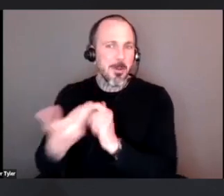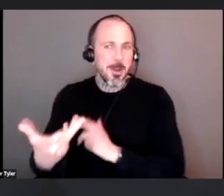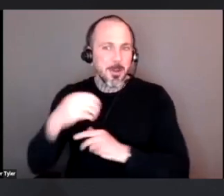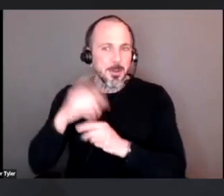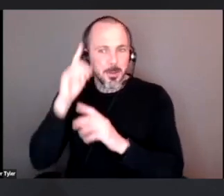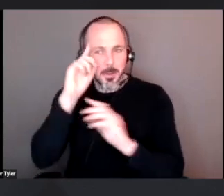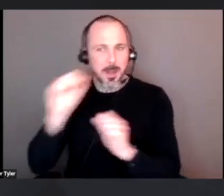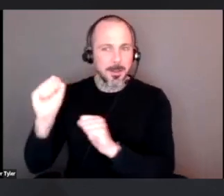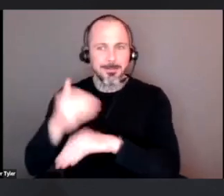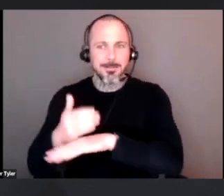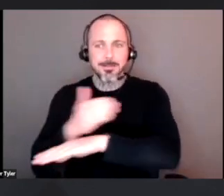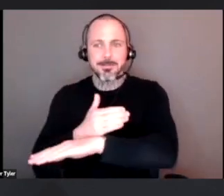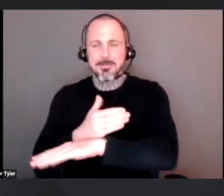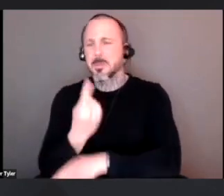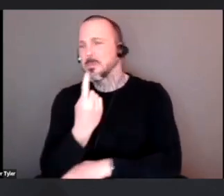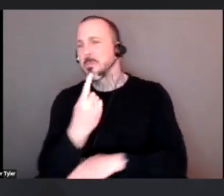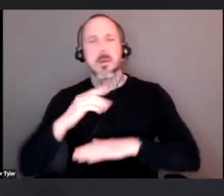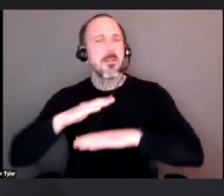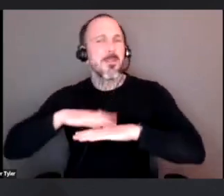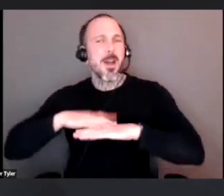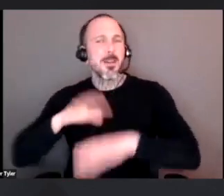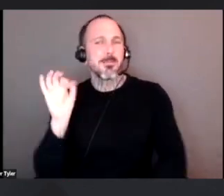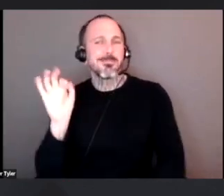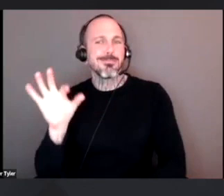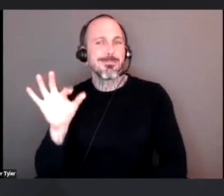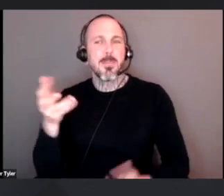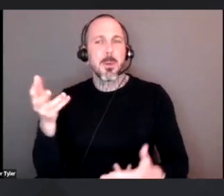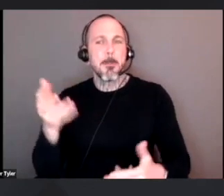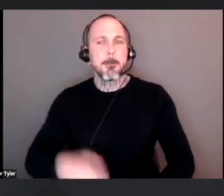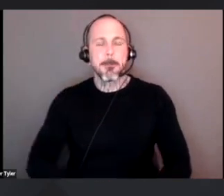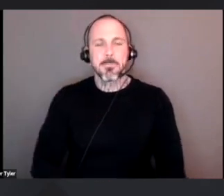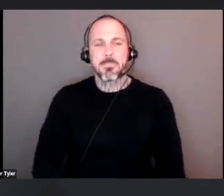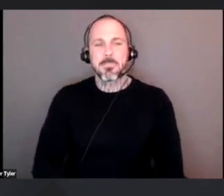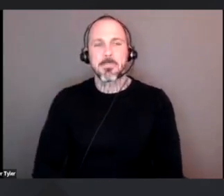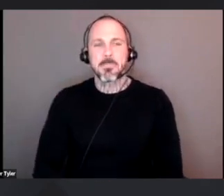For me because I have a lot of my, like I said, managers work day-to-day